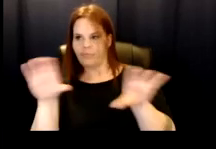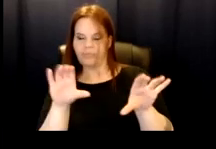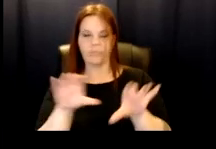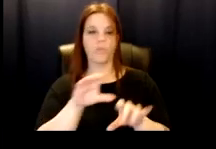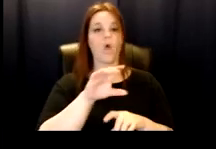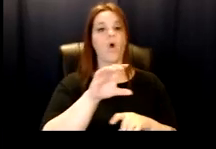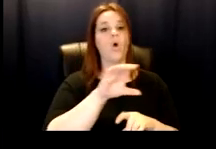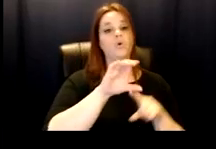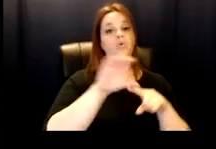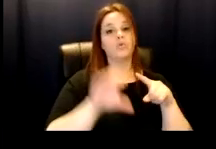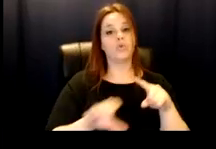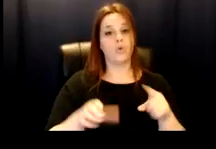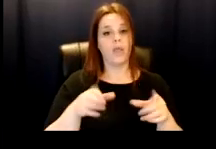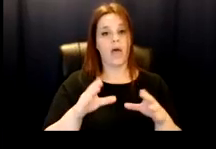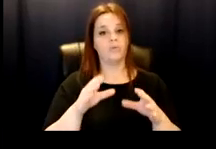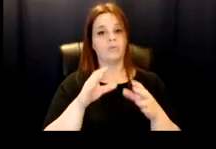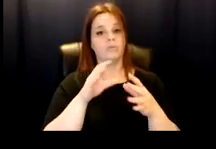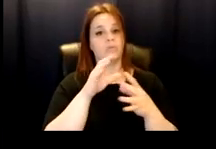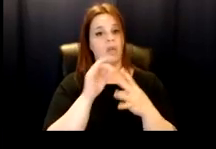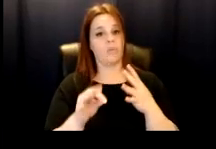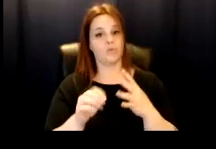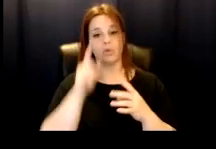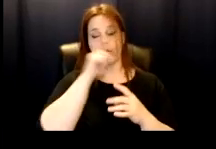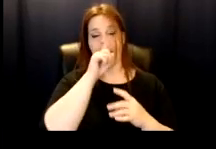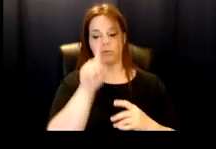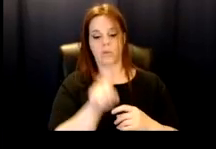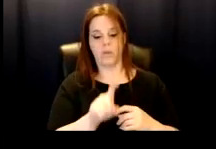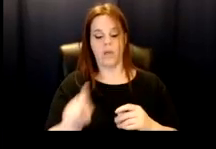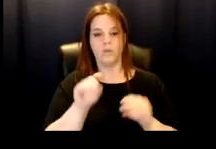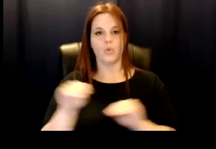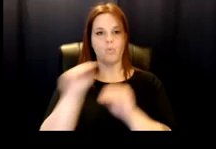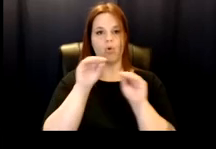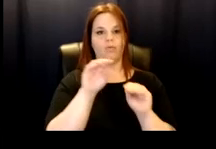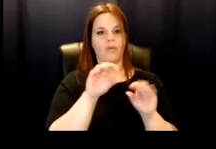over and move the captioning box anywhere on the screen to customize your view. With